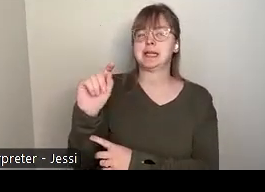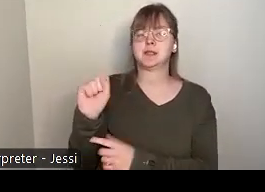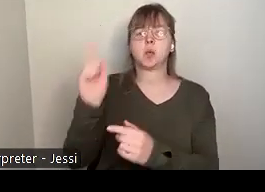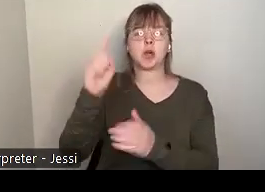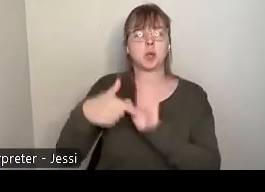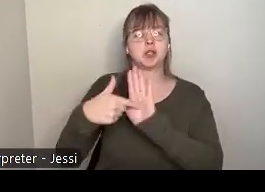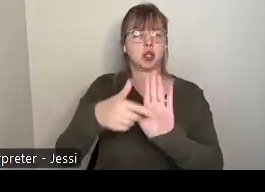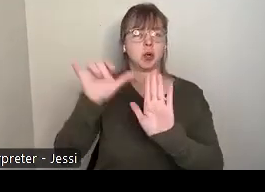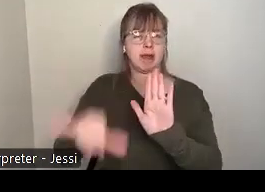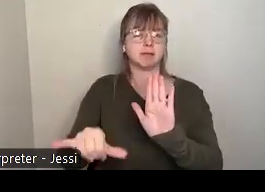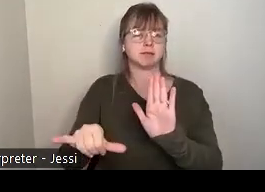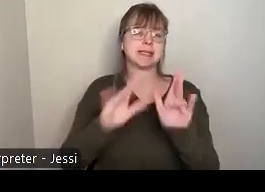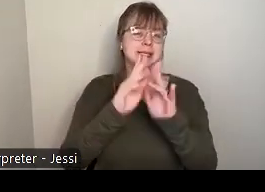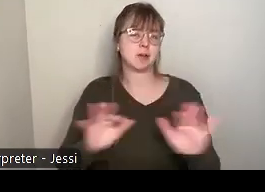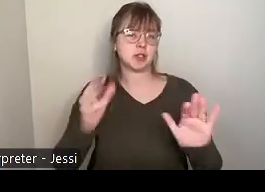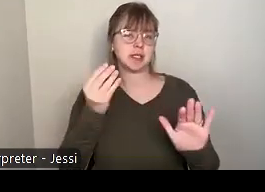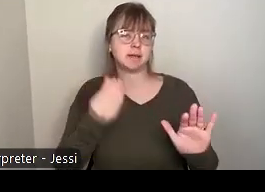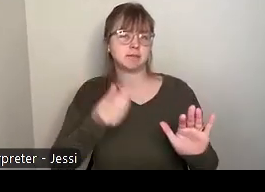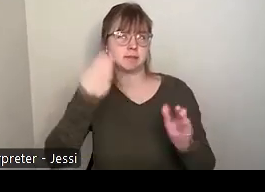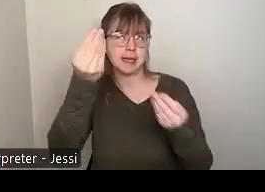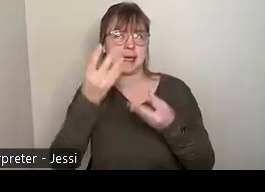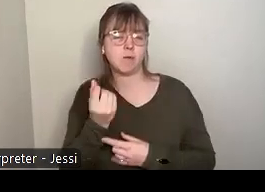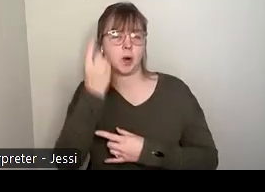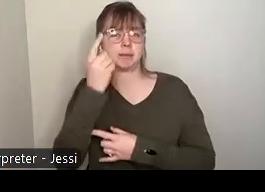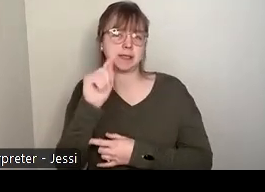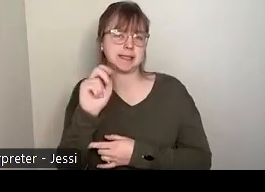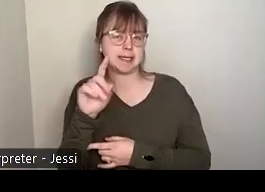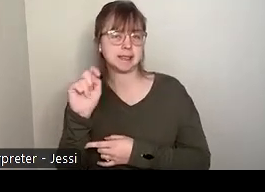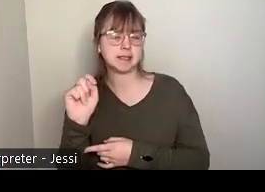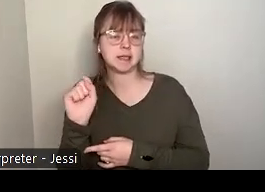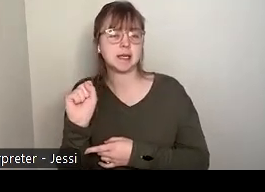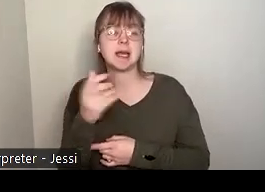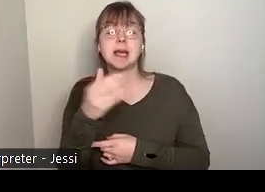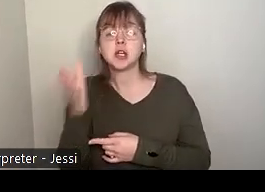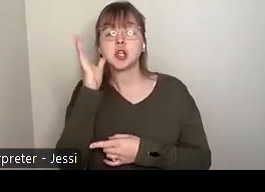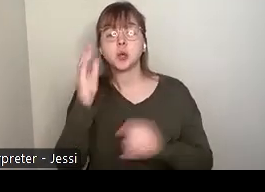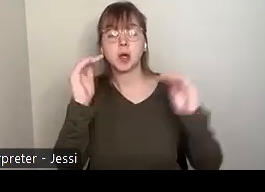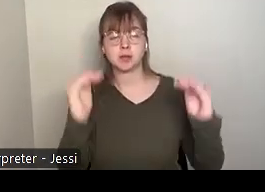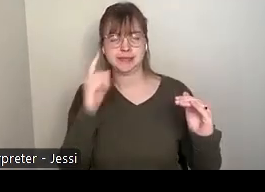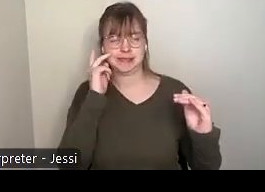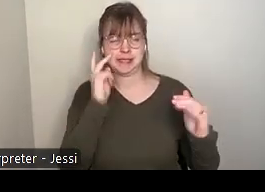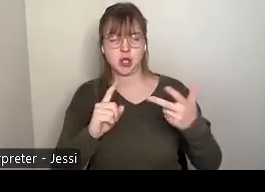programs and then you're also going to hear about just a few of our current collaborations outside